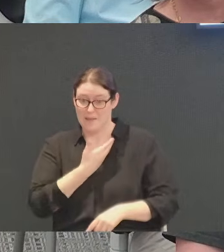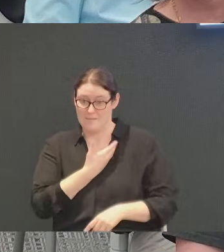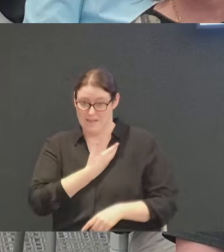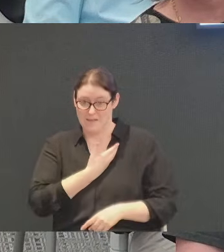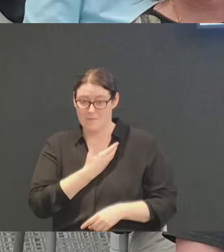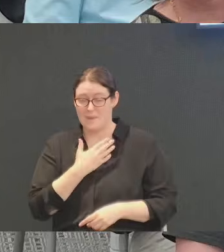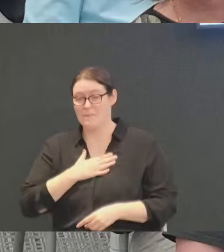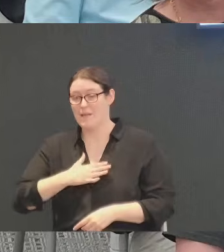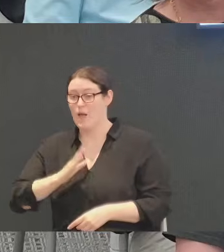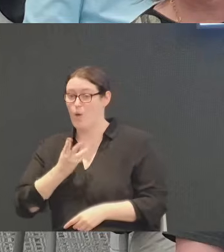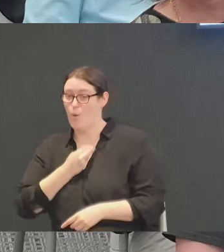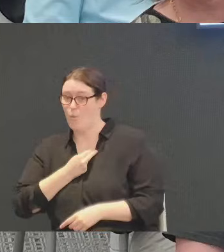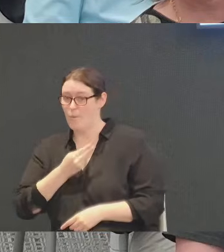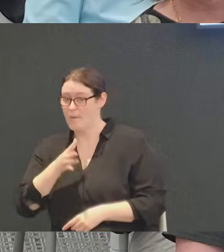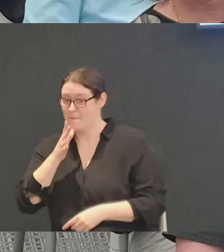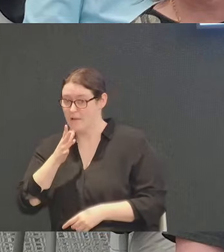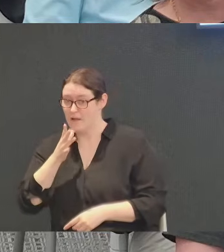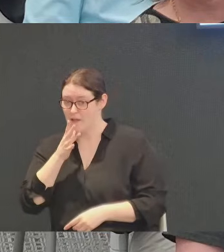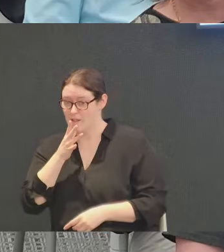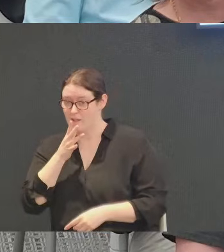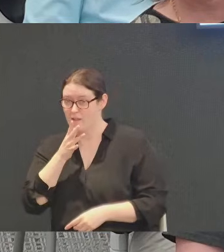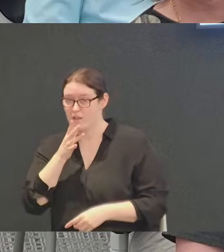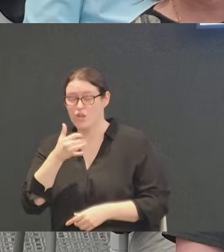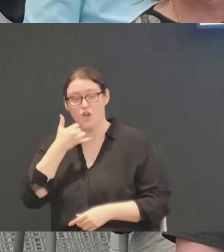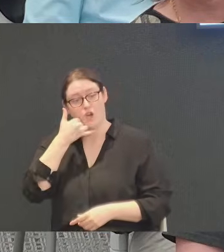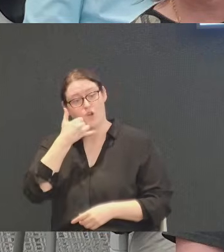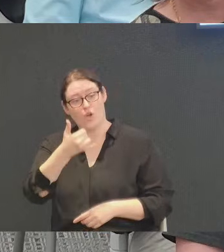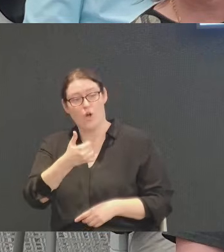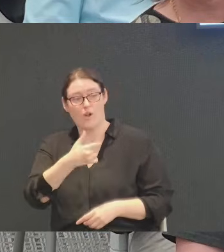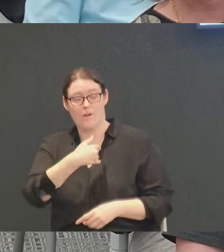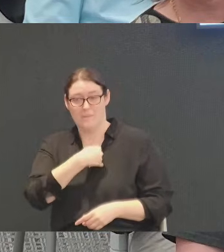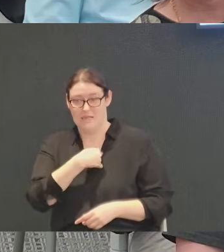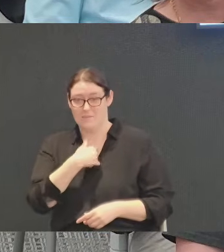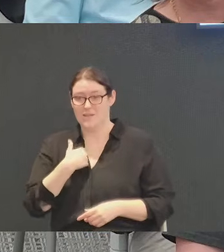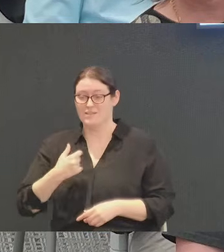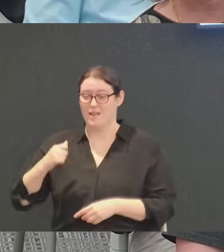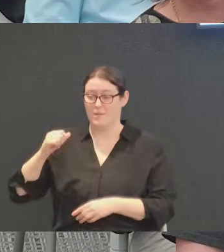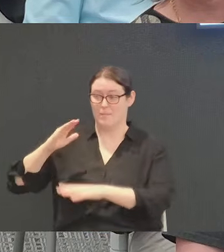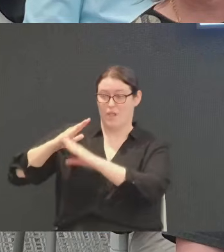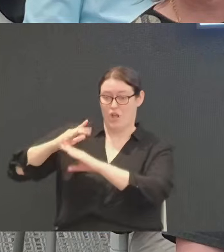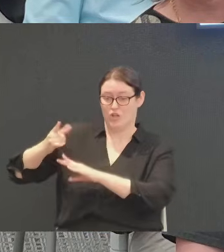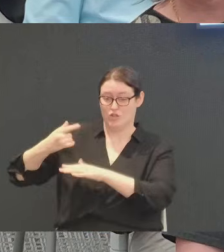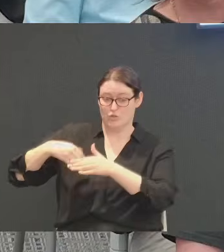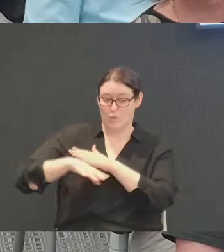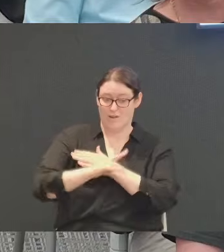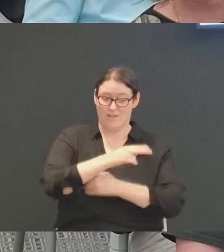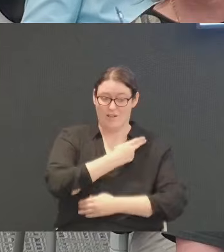mother called on me because I refused to allow her in the hospital after she beat me while I was 6